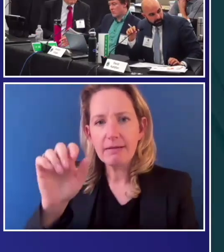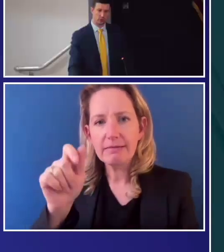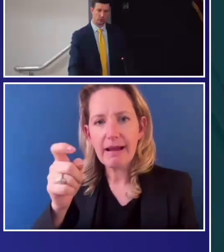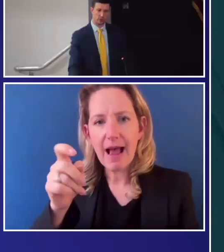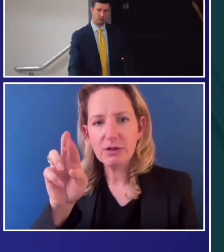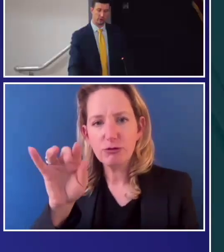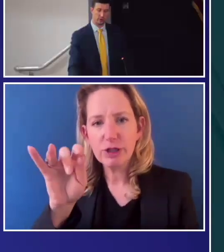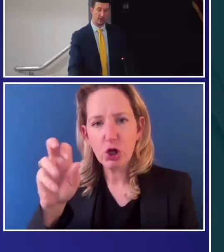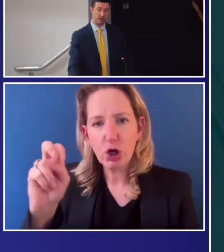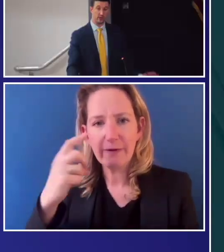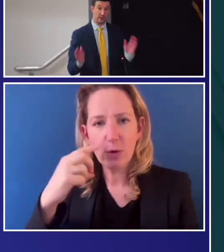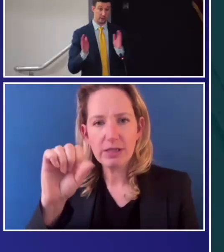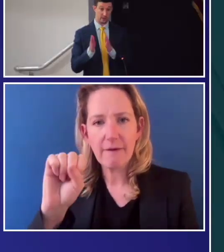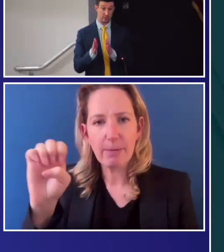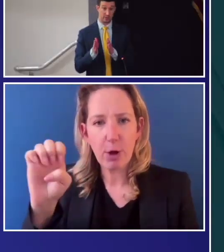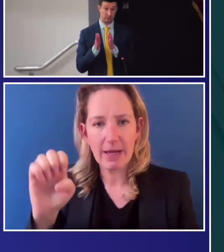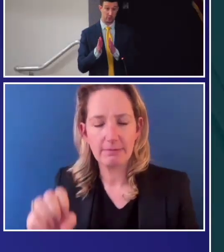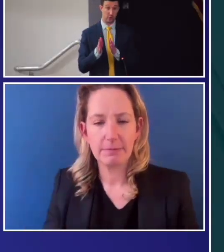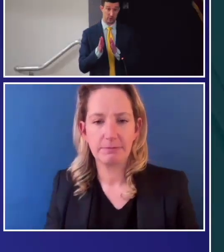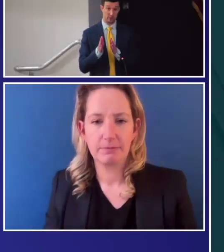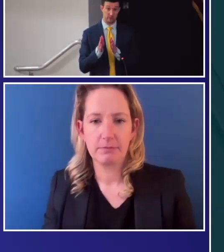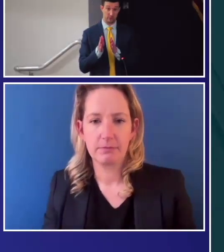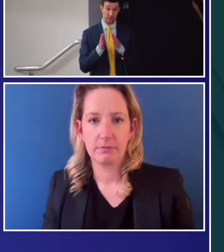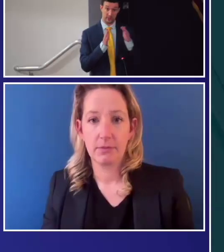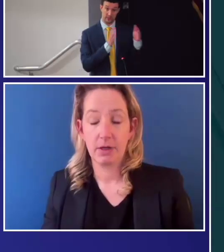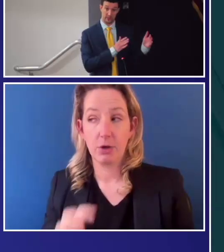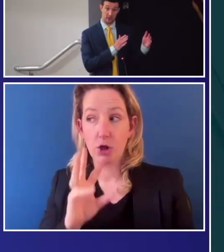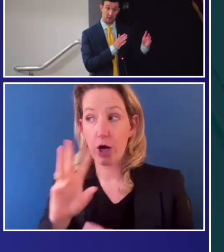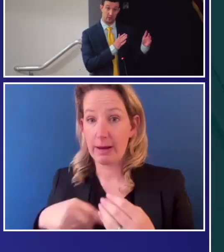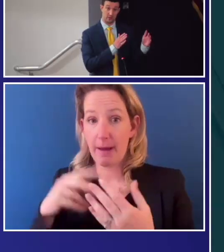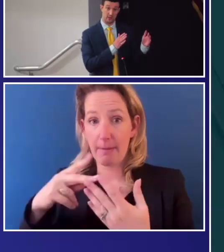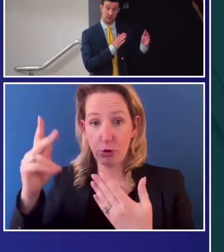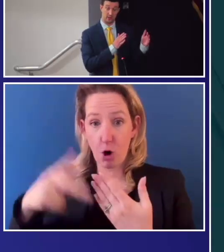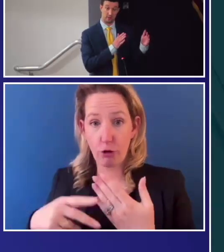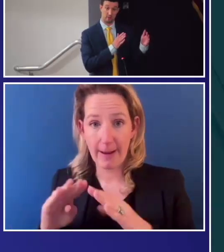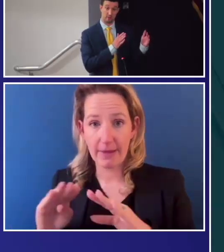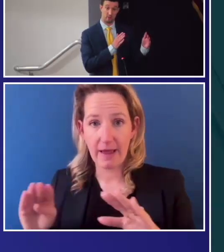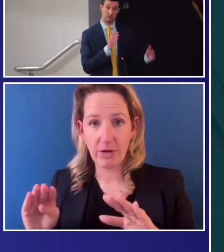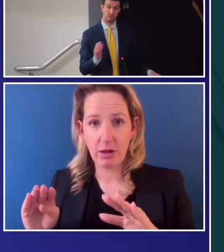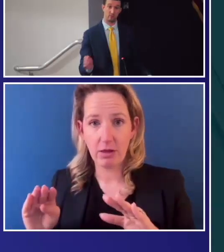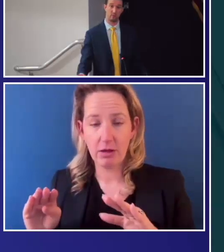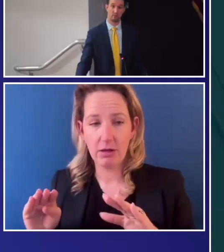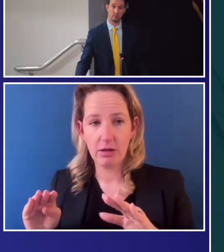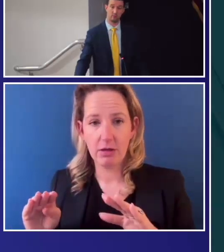Sure. So, now, now you're talking about the program level earnings, though. Categorically, when you're pulling